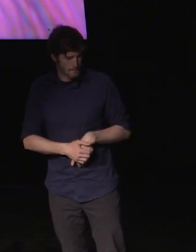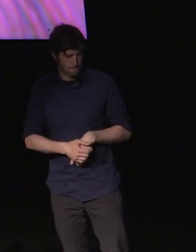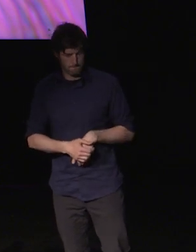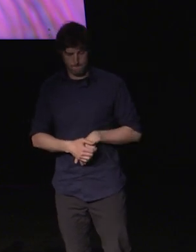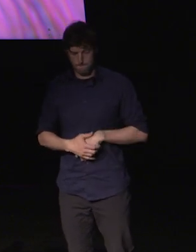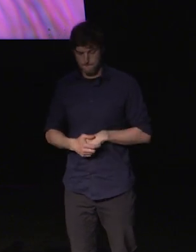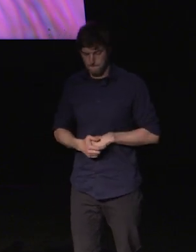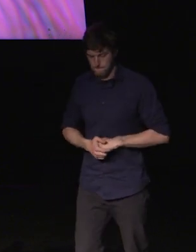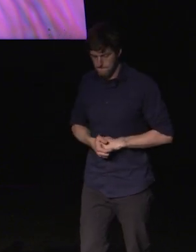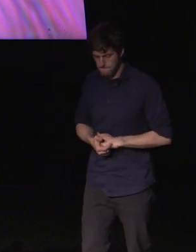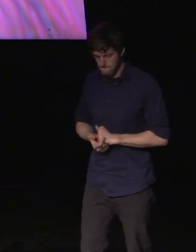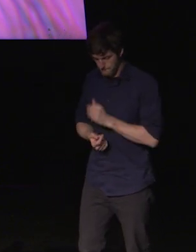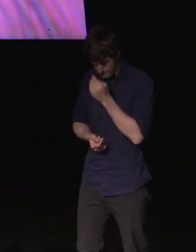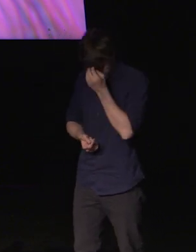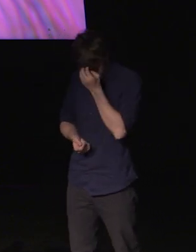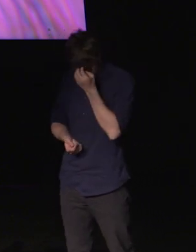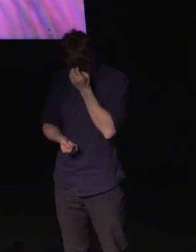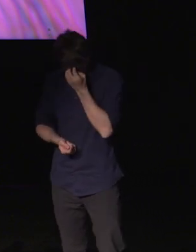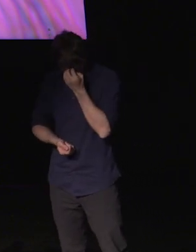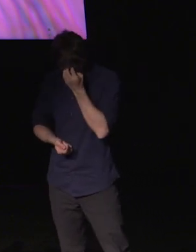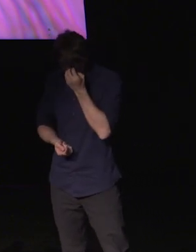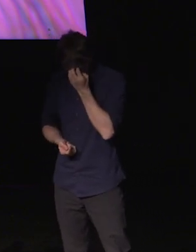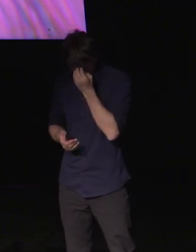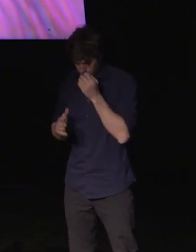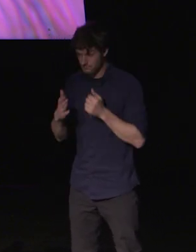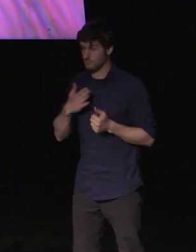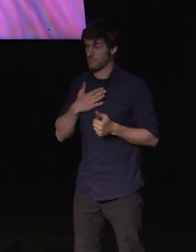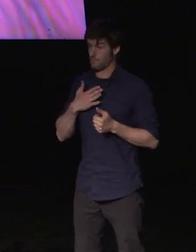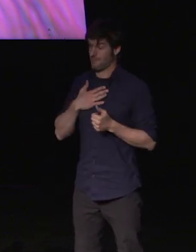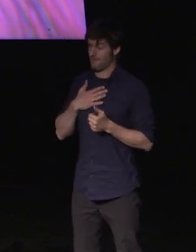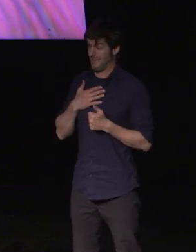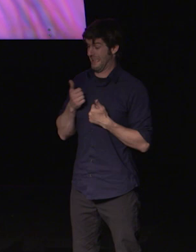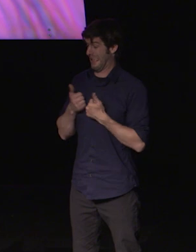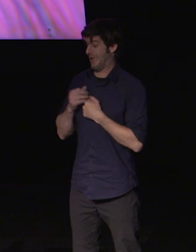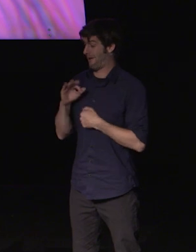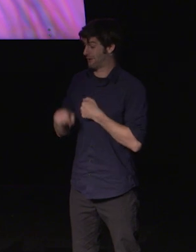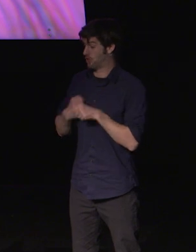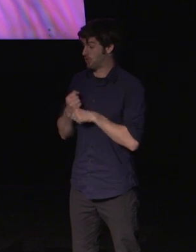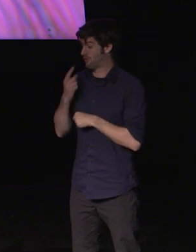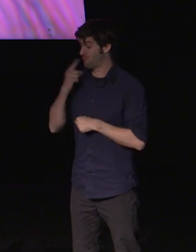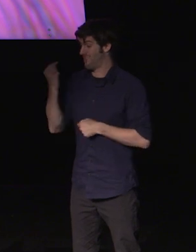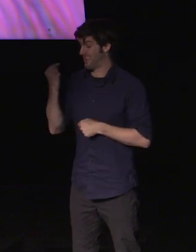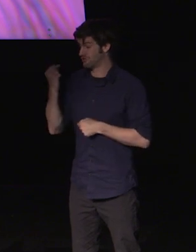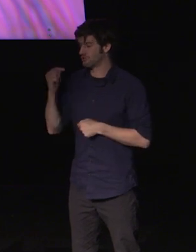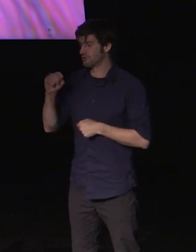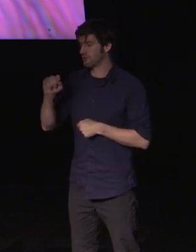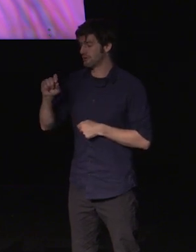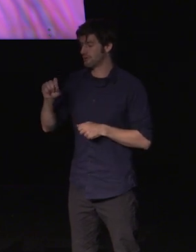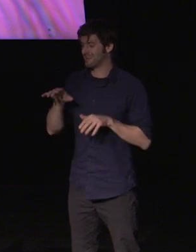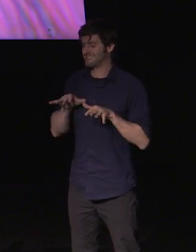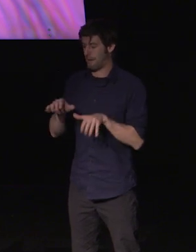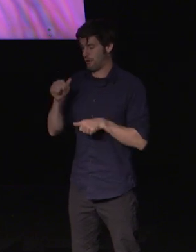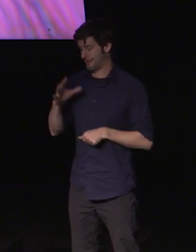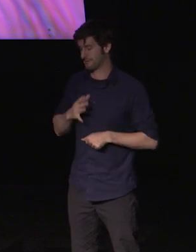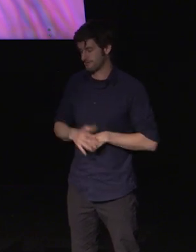This became my... The game of the year for the last year. Marvel's Spider-Man. Oh, yes. -It was a game